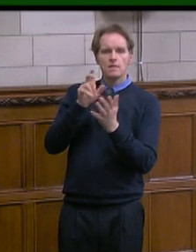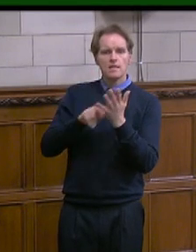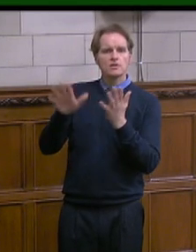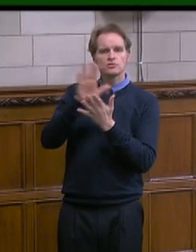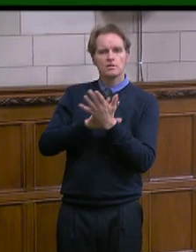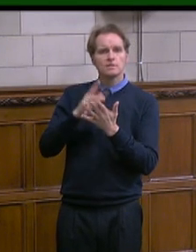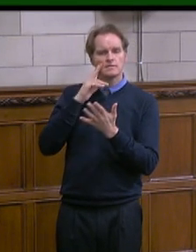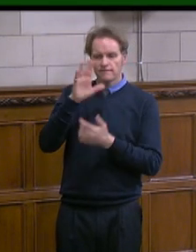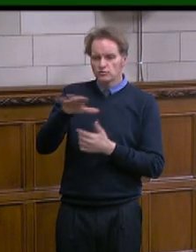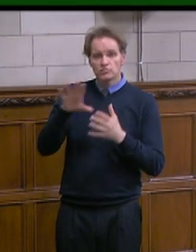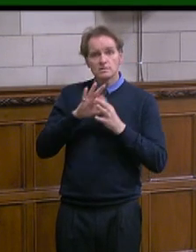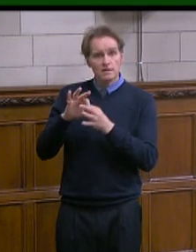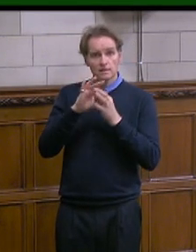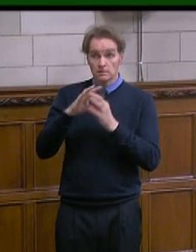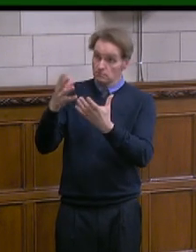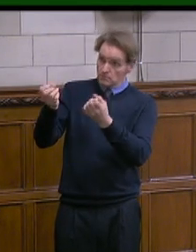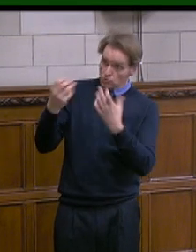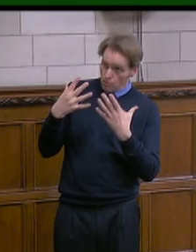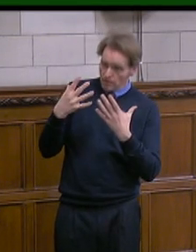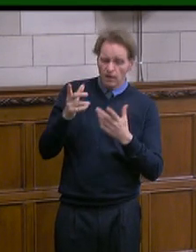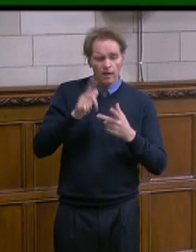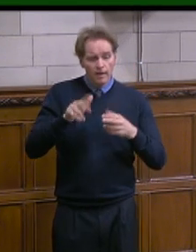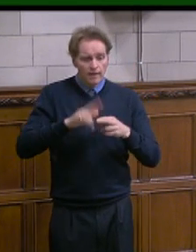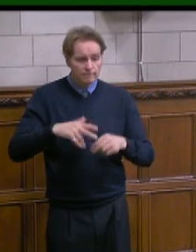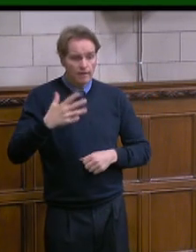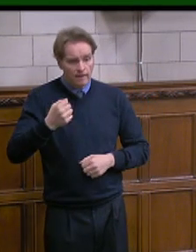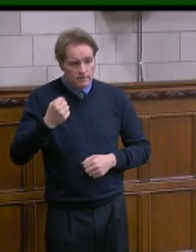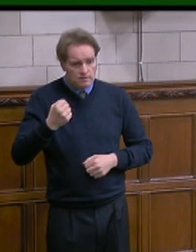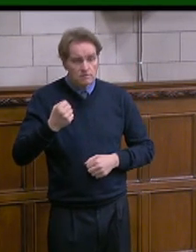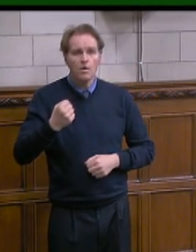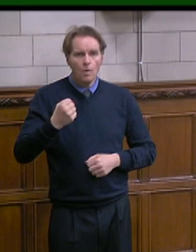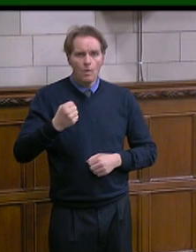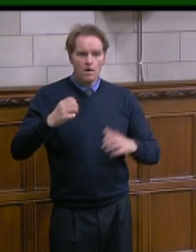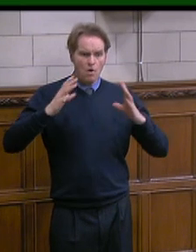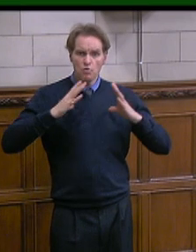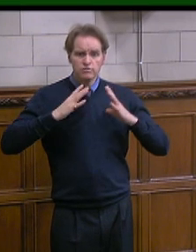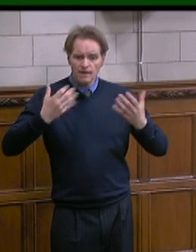They told me that a GCSE in British Sign Language has already been piloted and is ready to go.